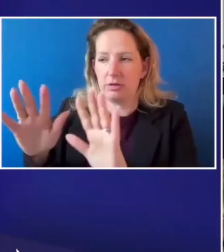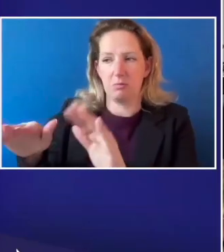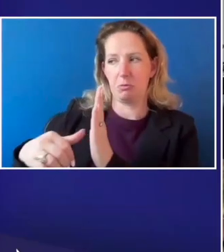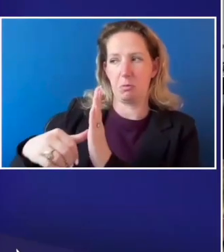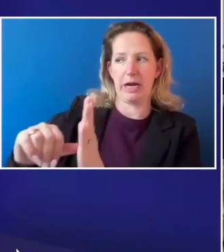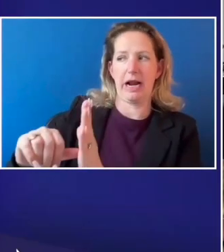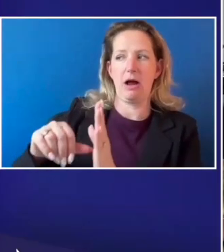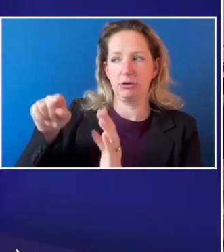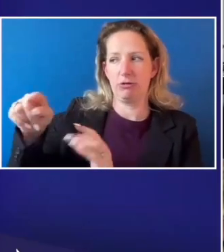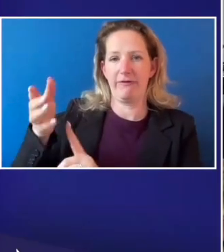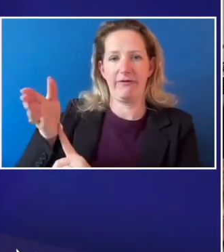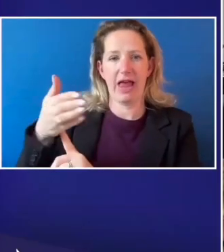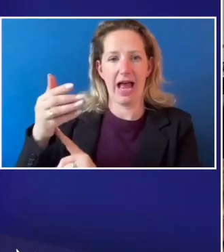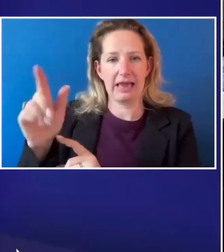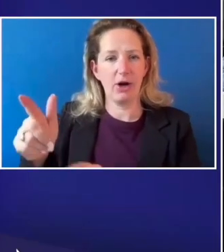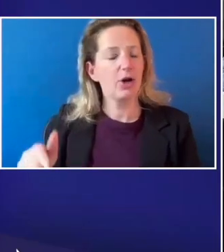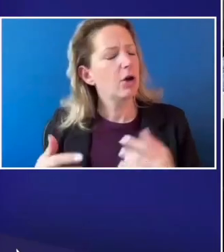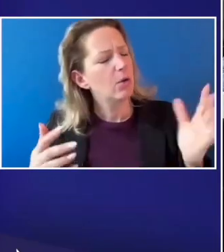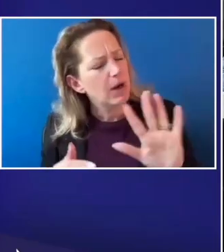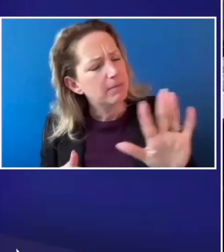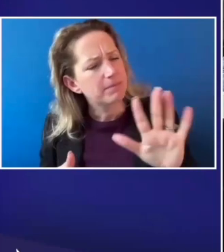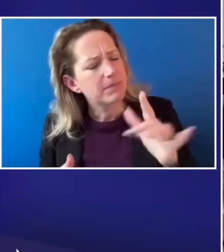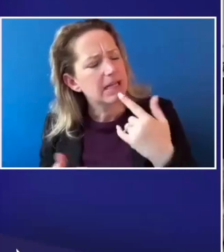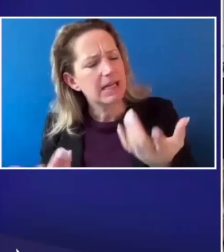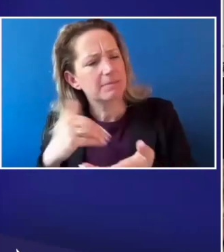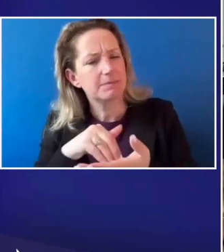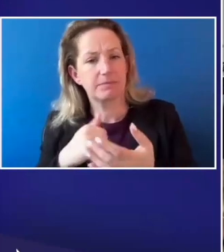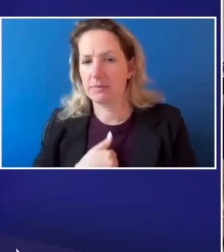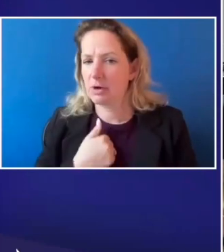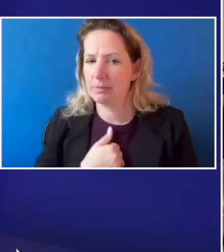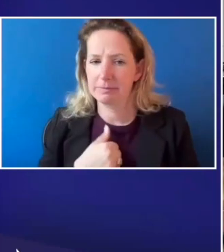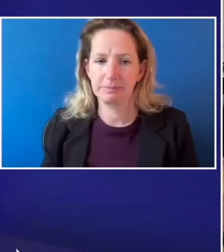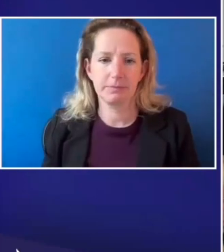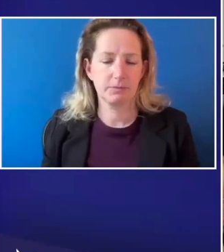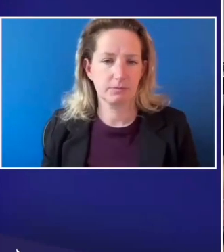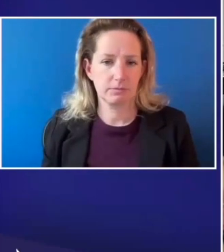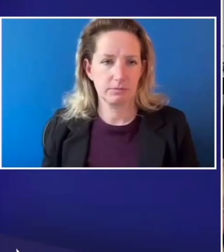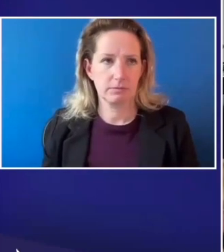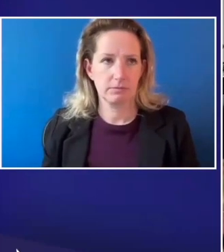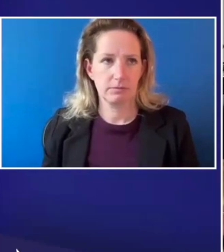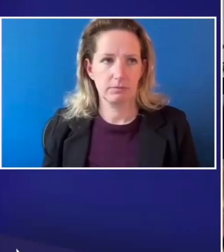Yeah, so what was your specific concern again? Sorry. That's right. Um, so, um, at the top of,